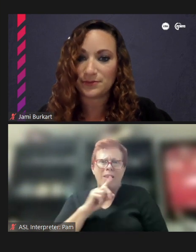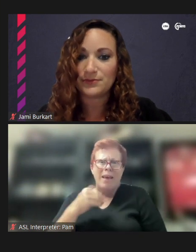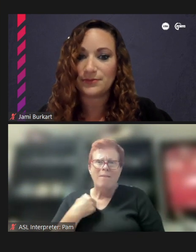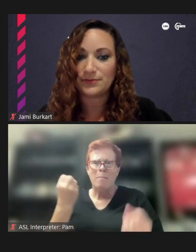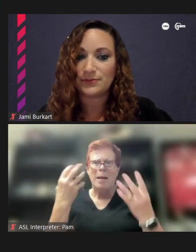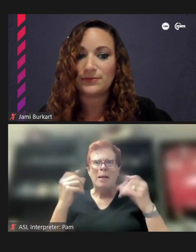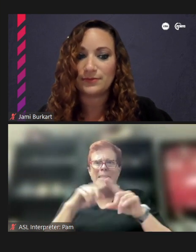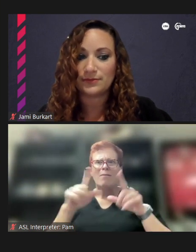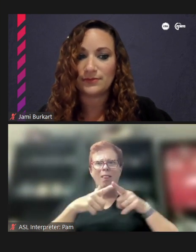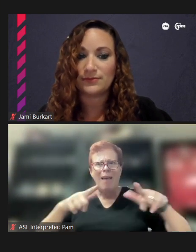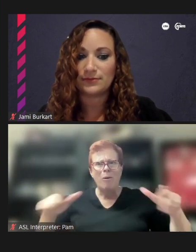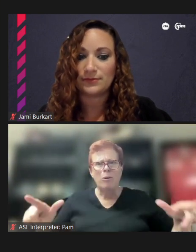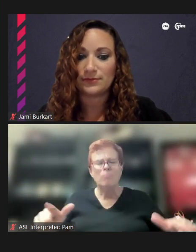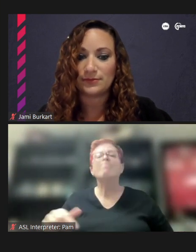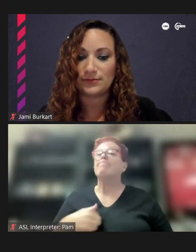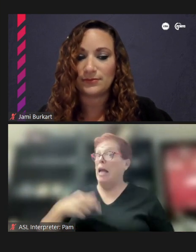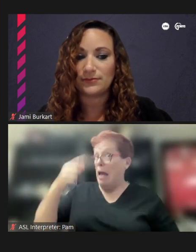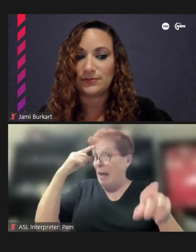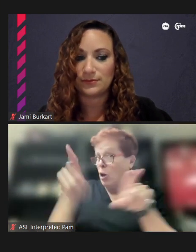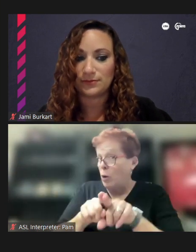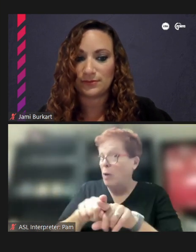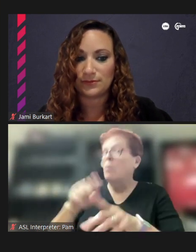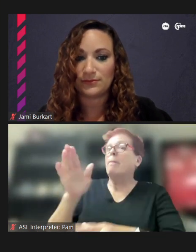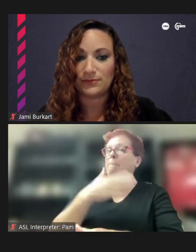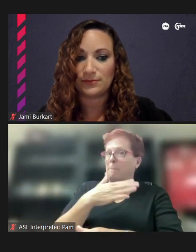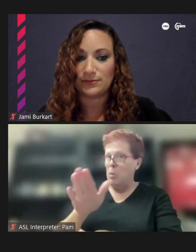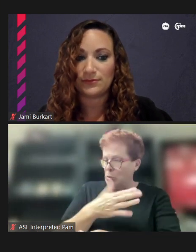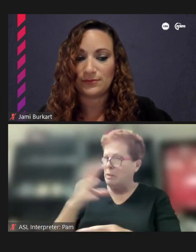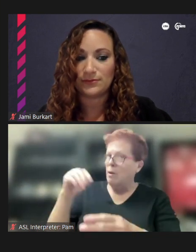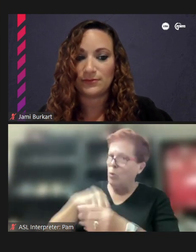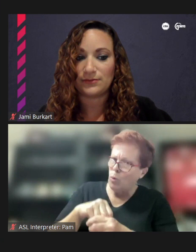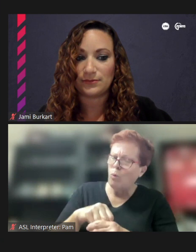I agree with the music piece. Music sort of goes across all languages,